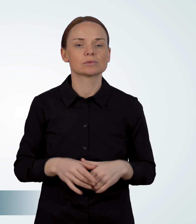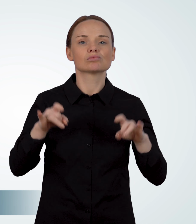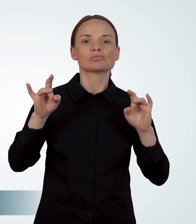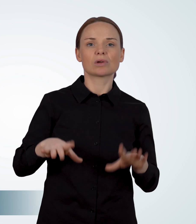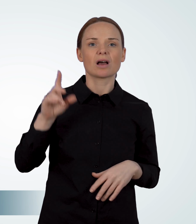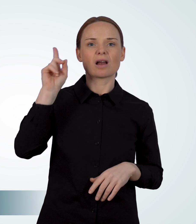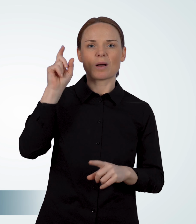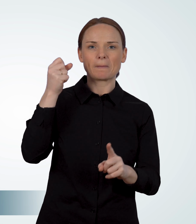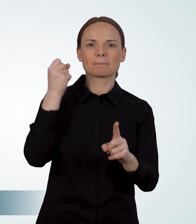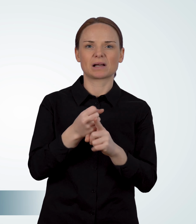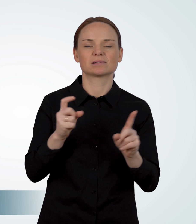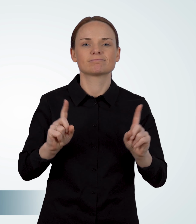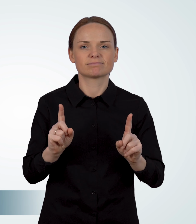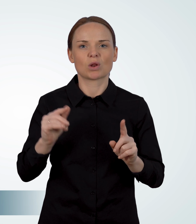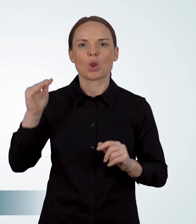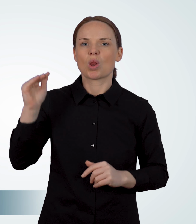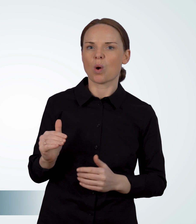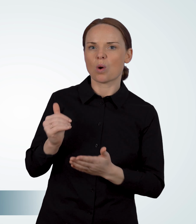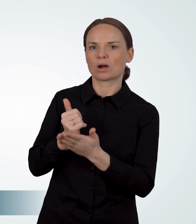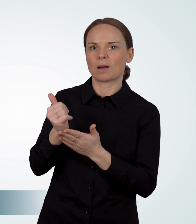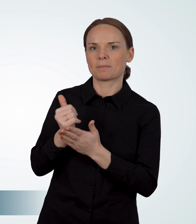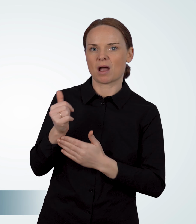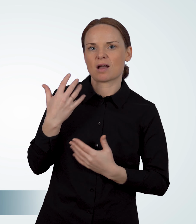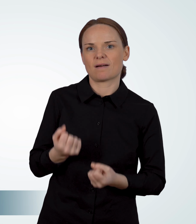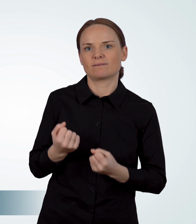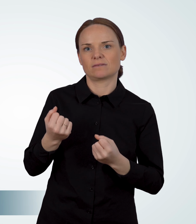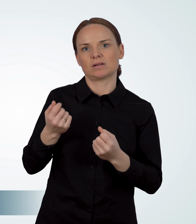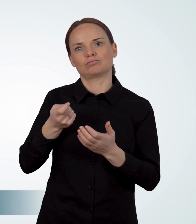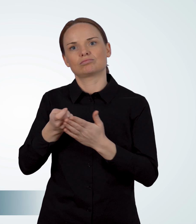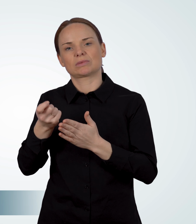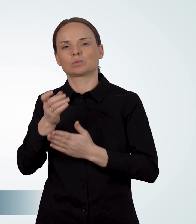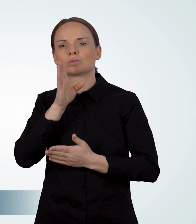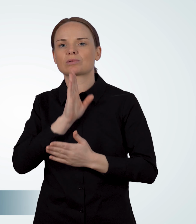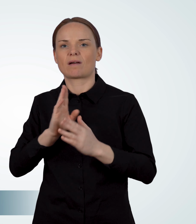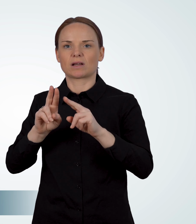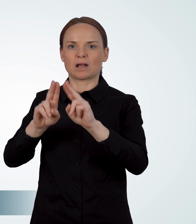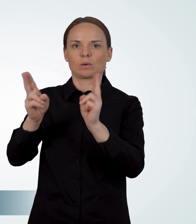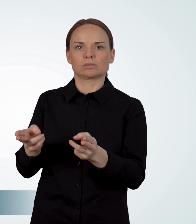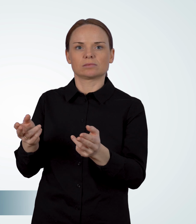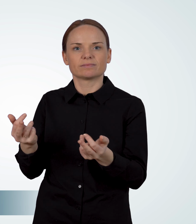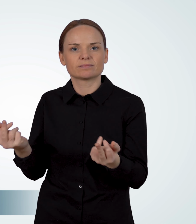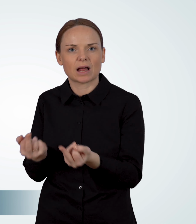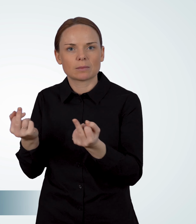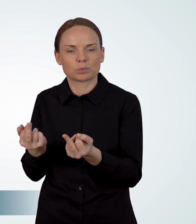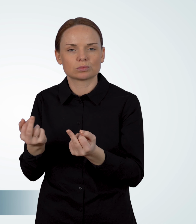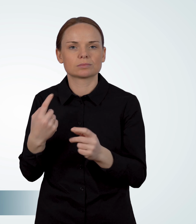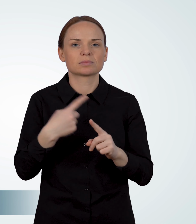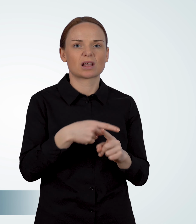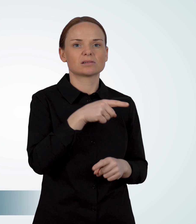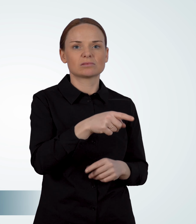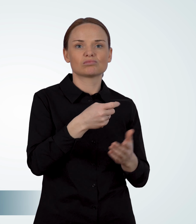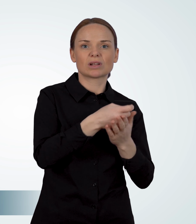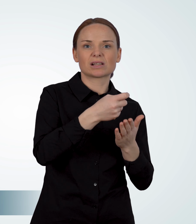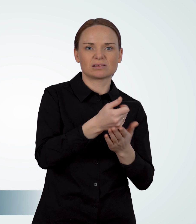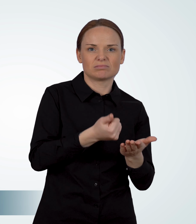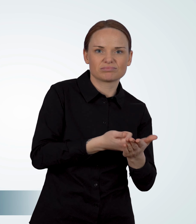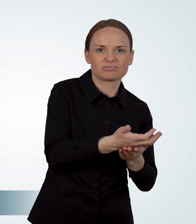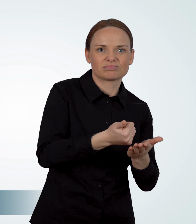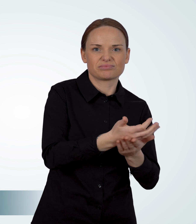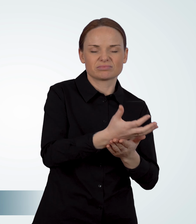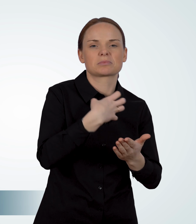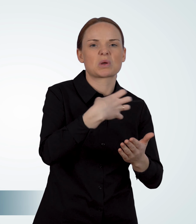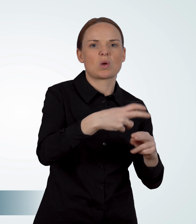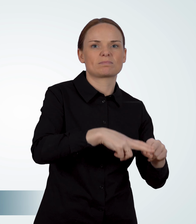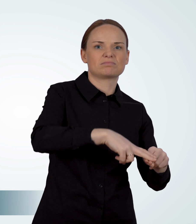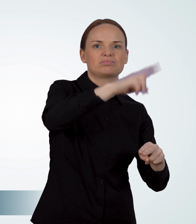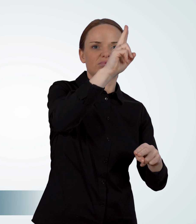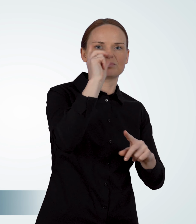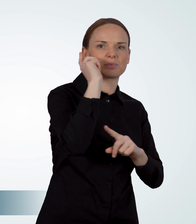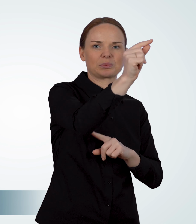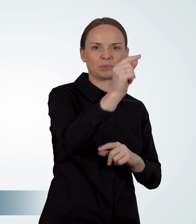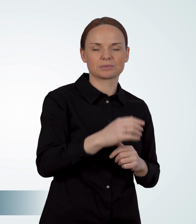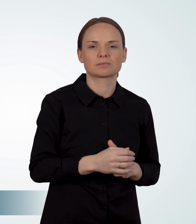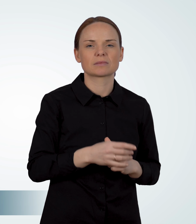Australia is experiencing a period of very low rental vacancy rates and rising rent levels.